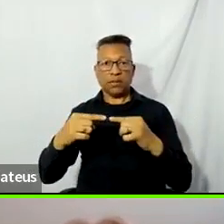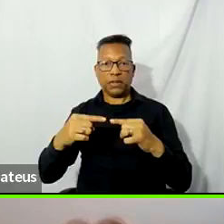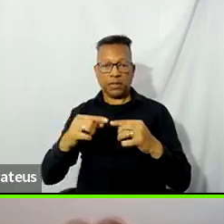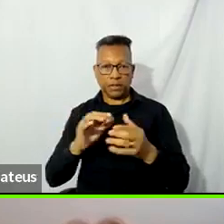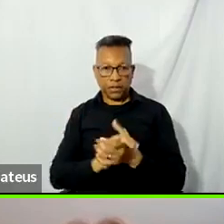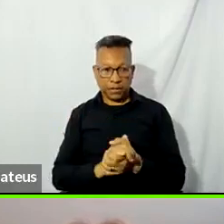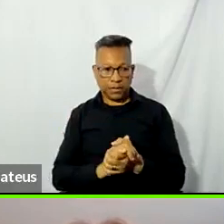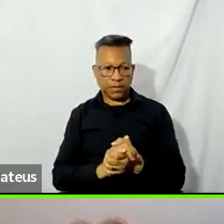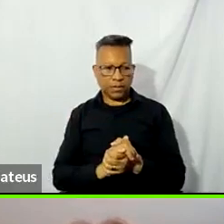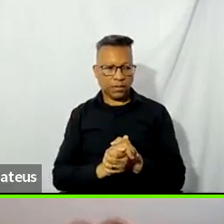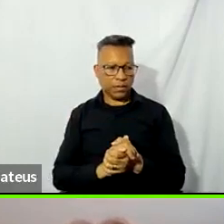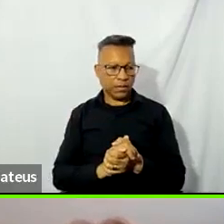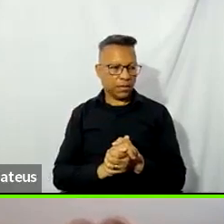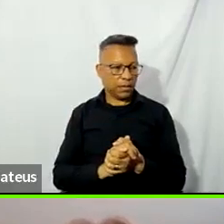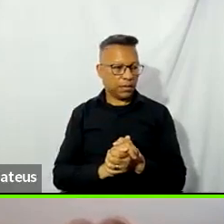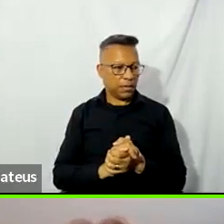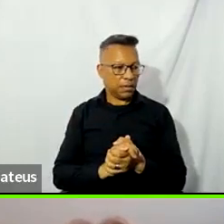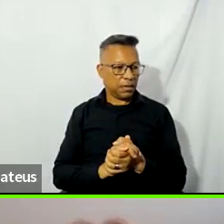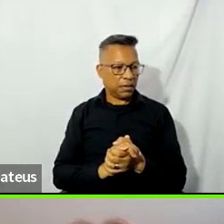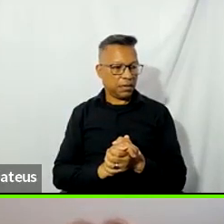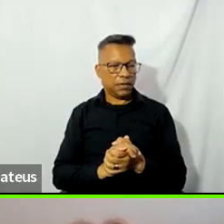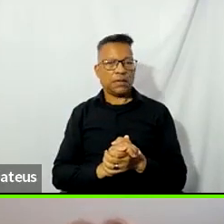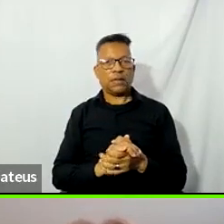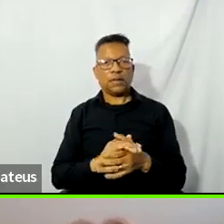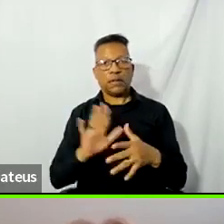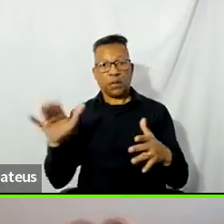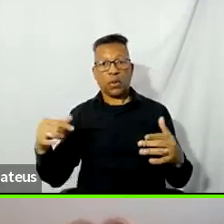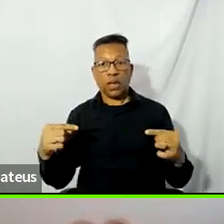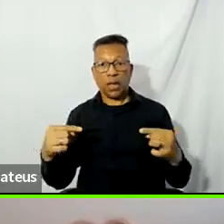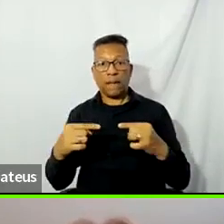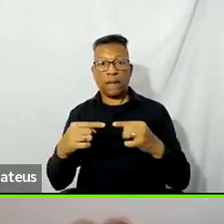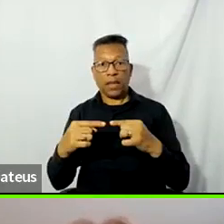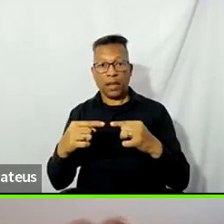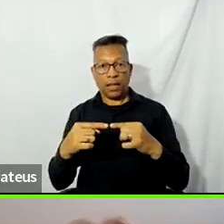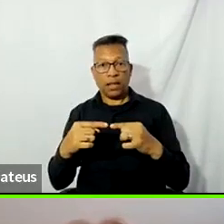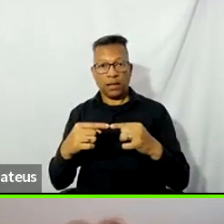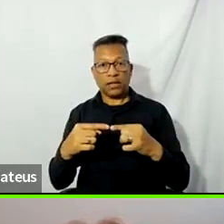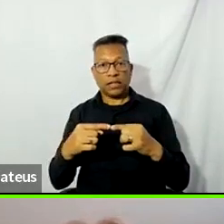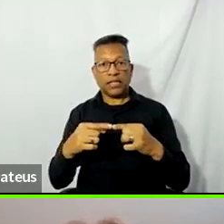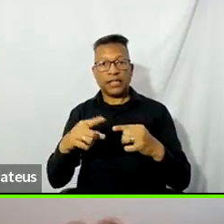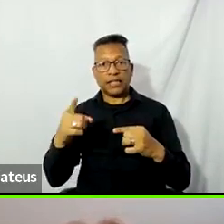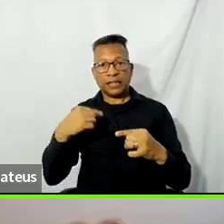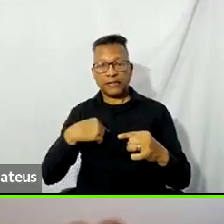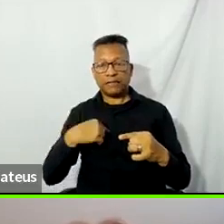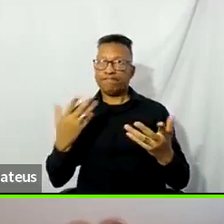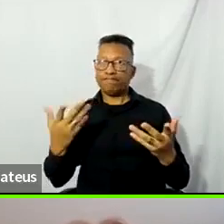Although Although, fortunately for the fortunately for the looking more optimistic ally, a ally at human humanity